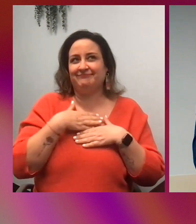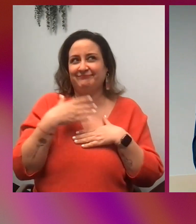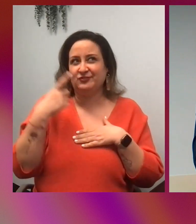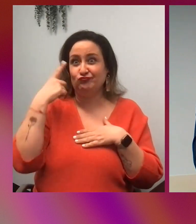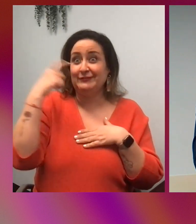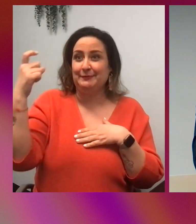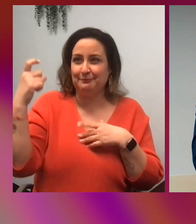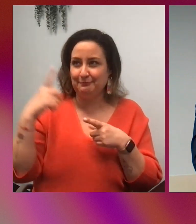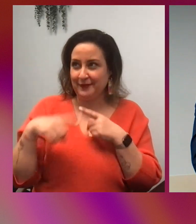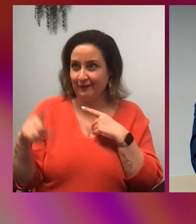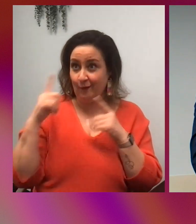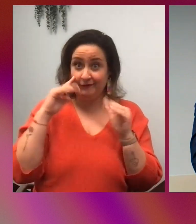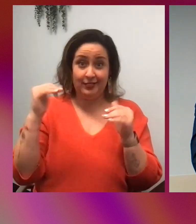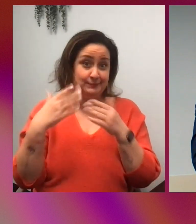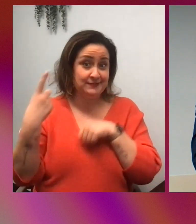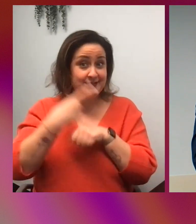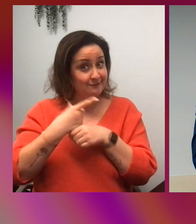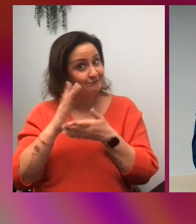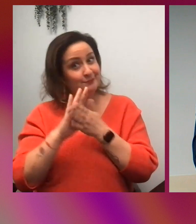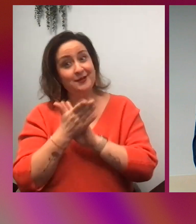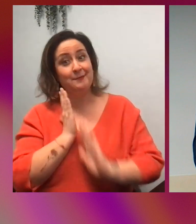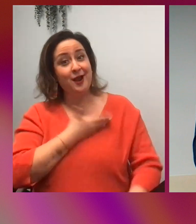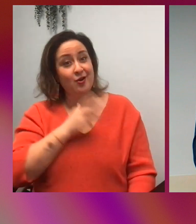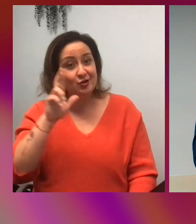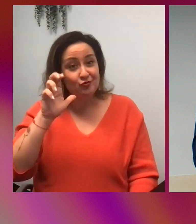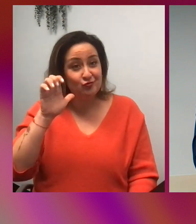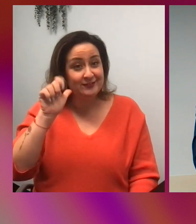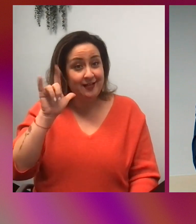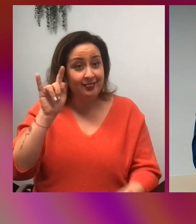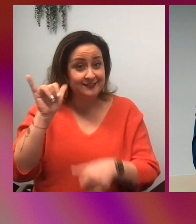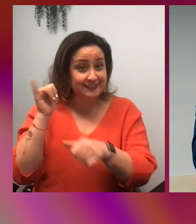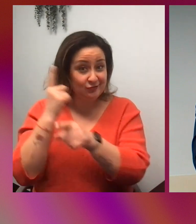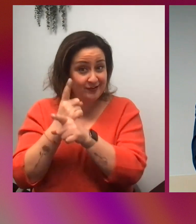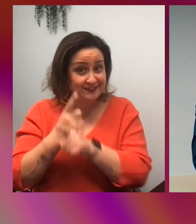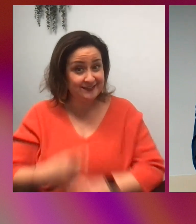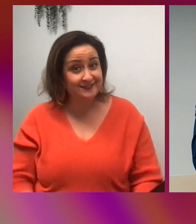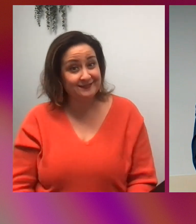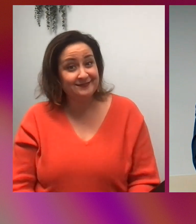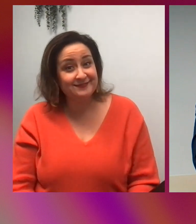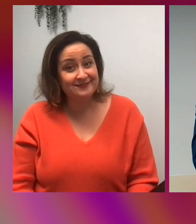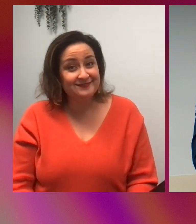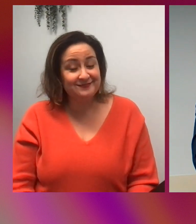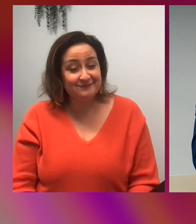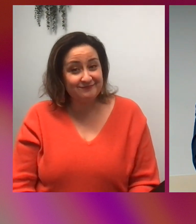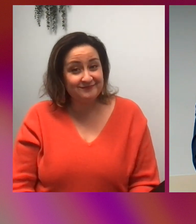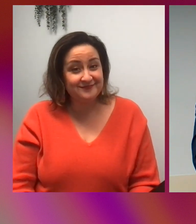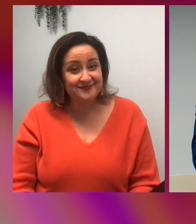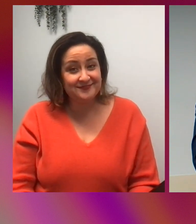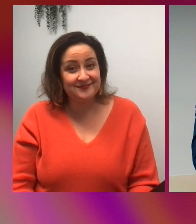So it's a dream of mine, hopefully someday it becomes our reality. Isn't that right?